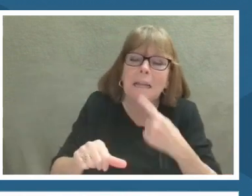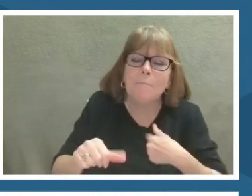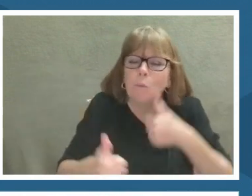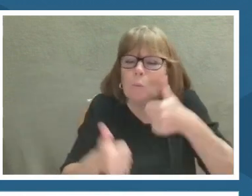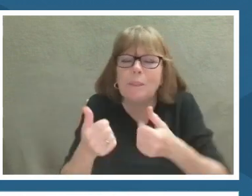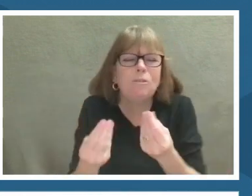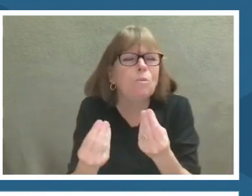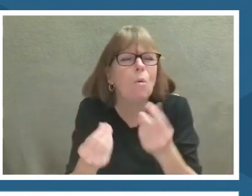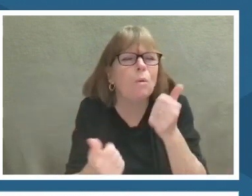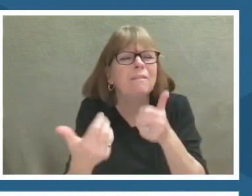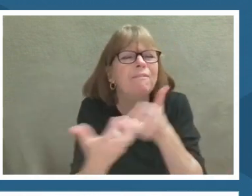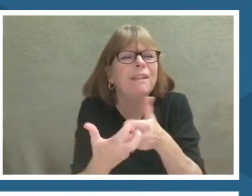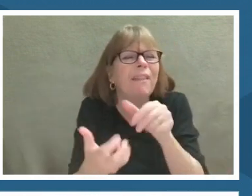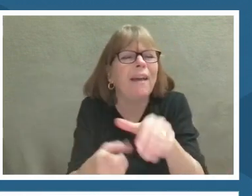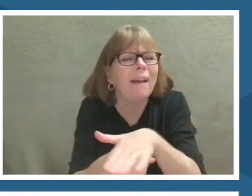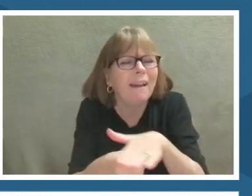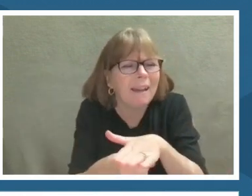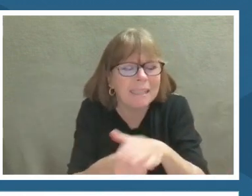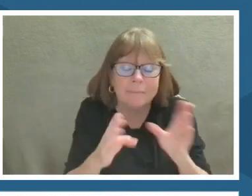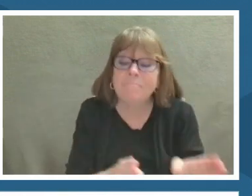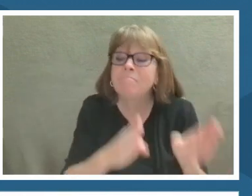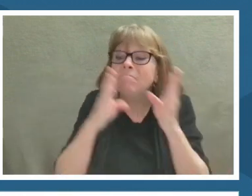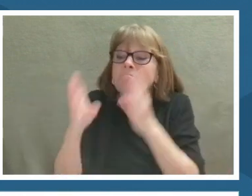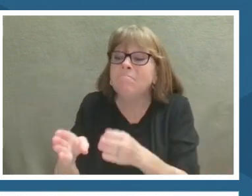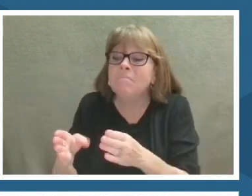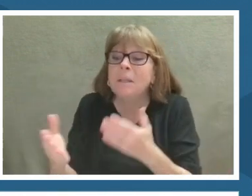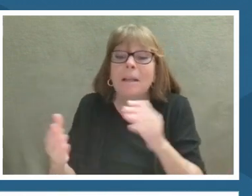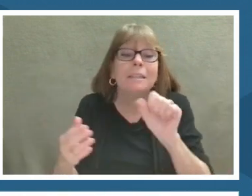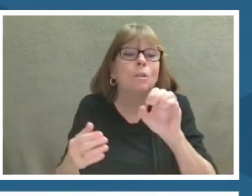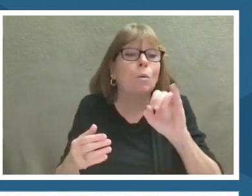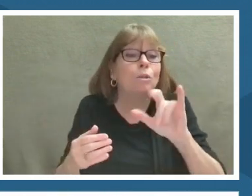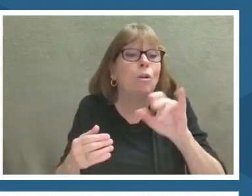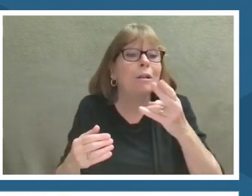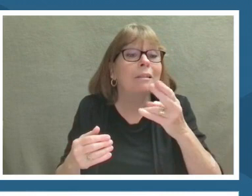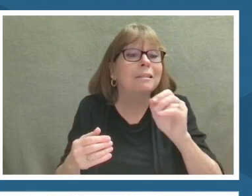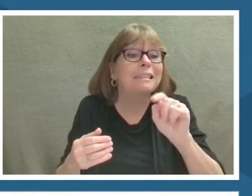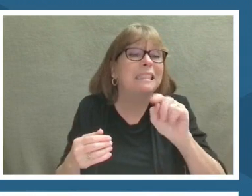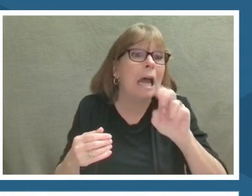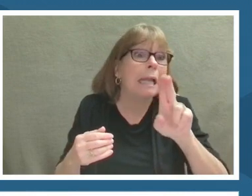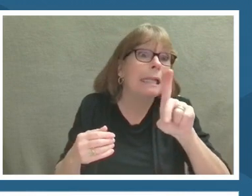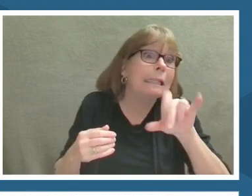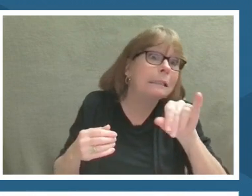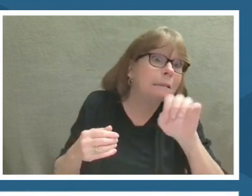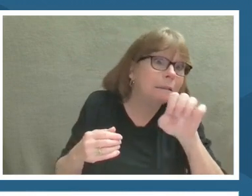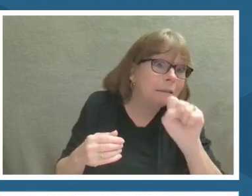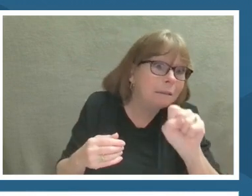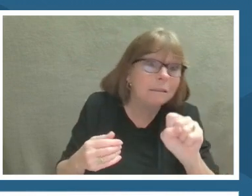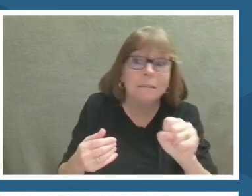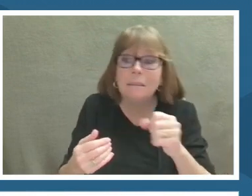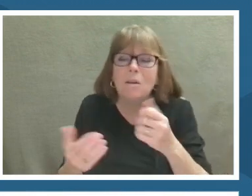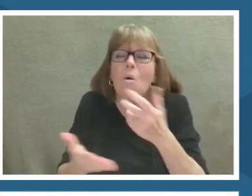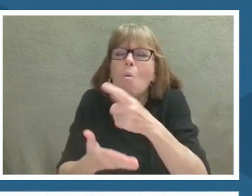you could bring in social studies and say well what's the history what's